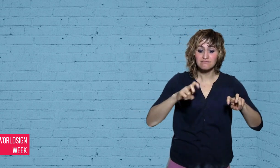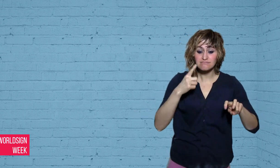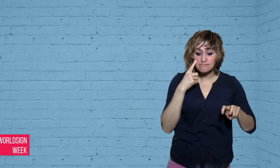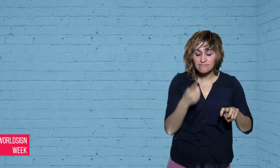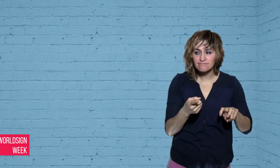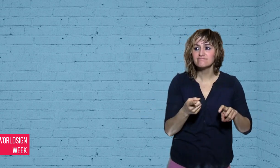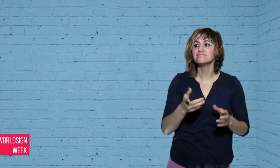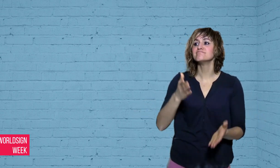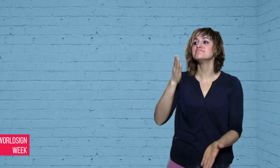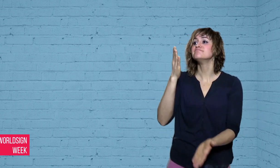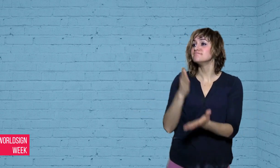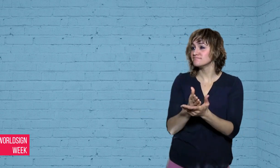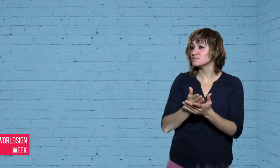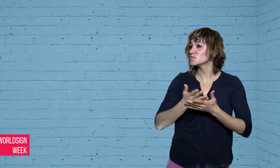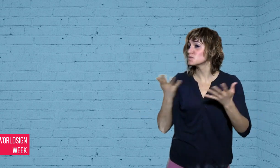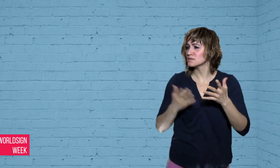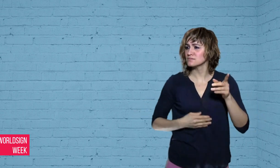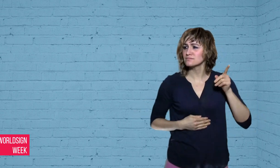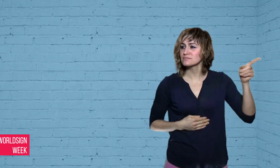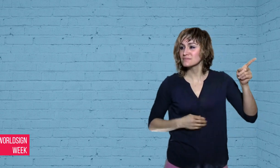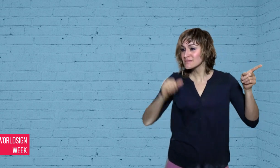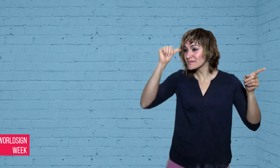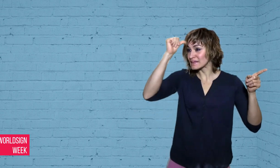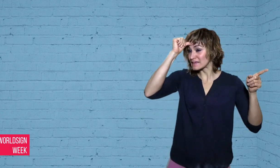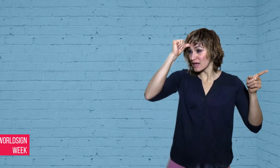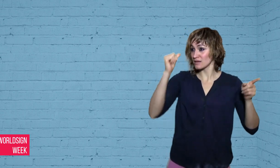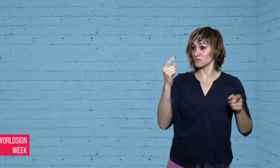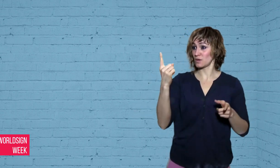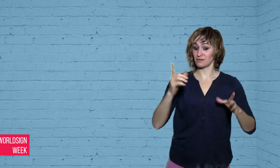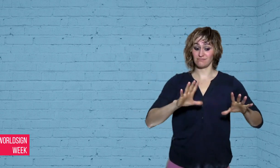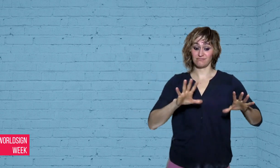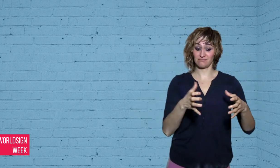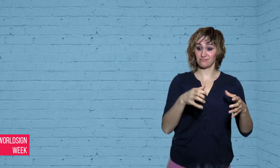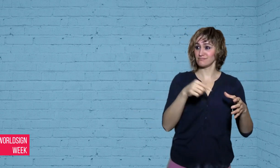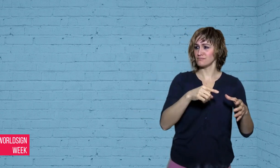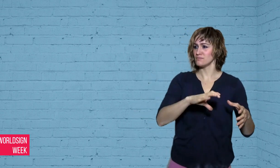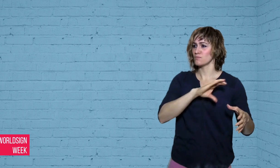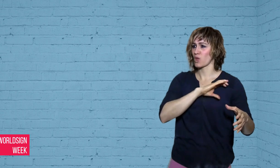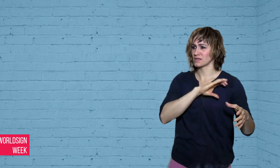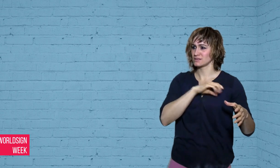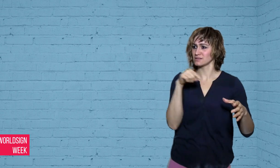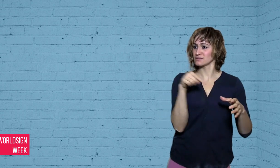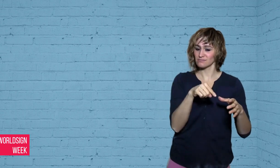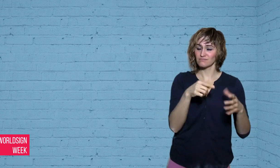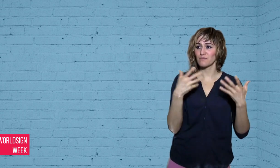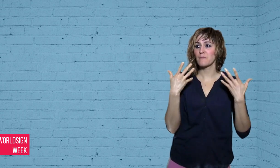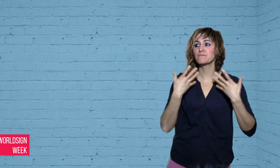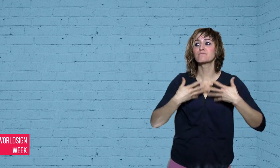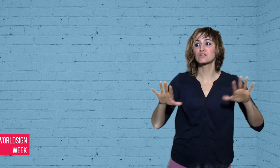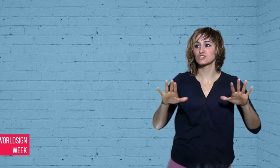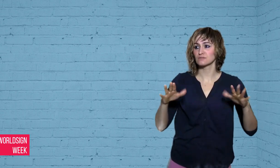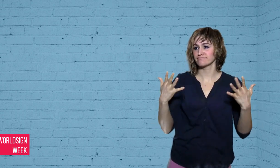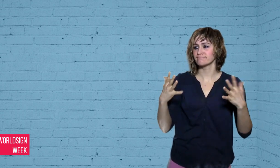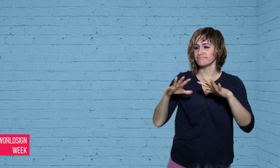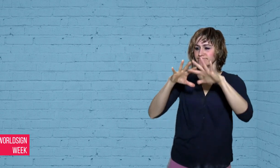extensive investigation, an Indian police